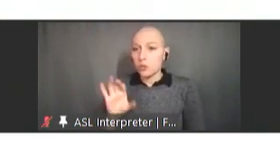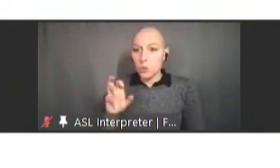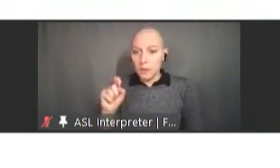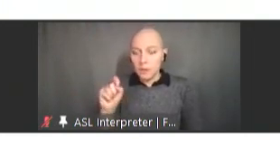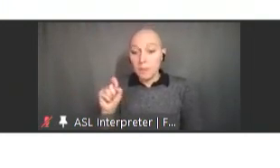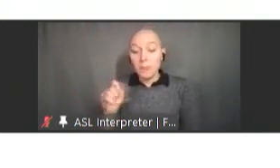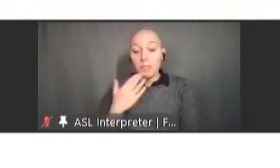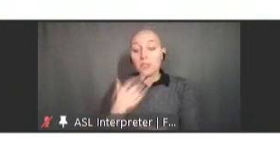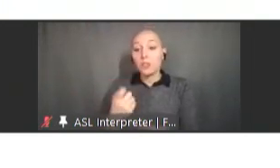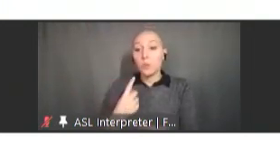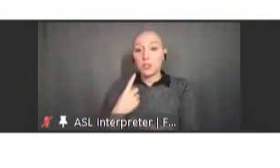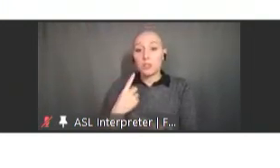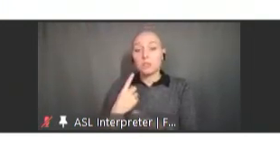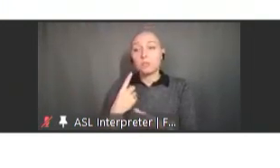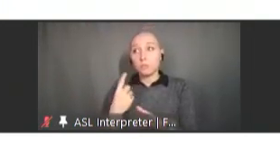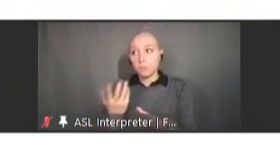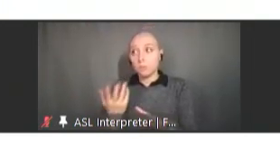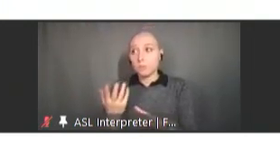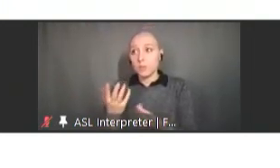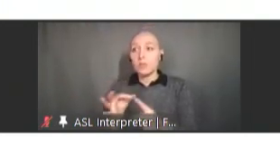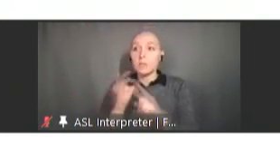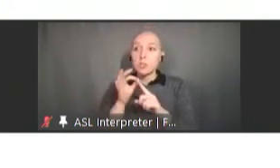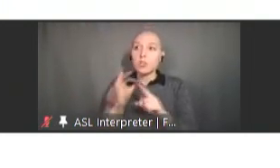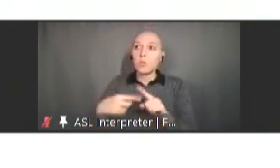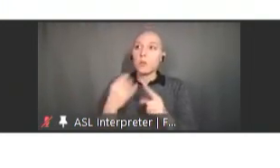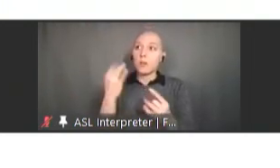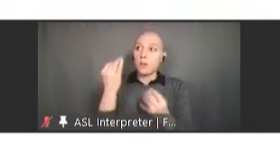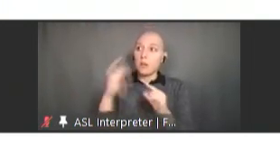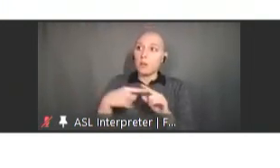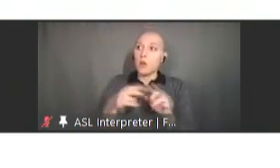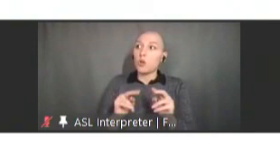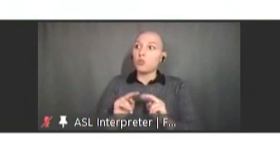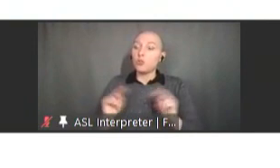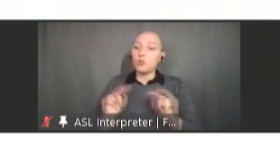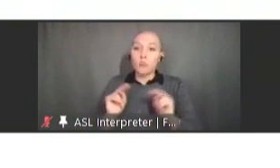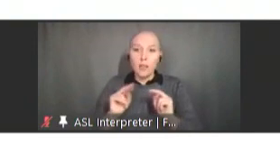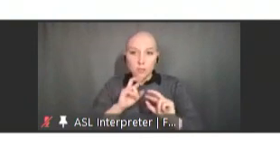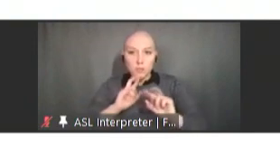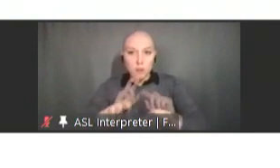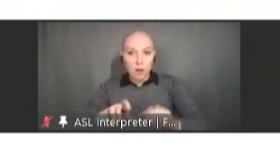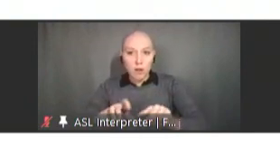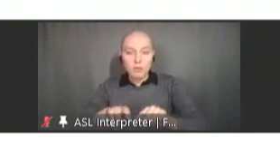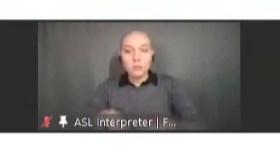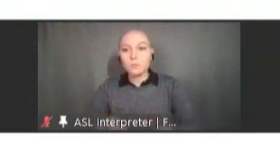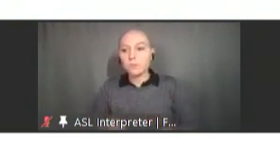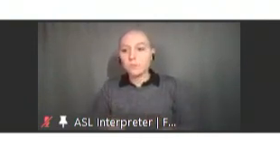on -- when we think about neutralizing responses -- largely neutralizing responses are targeted